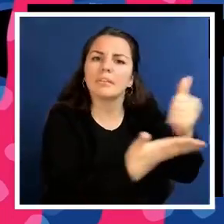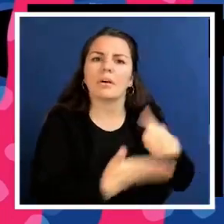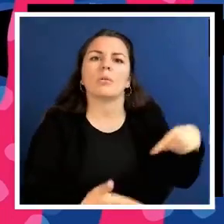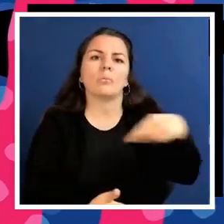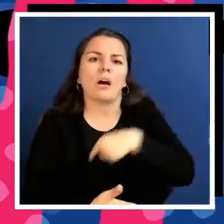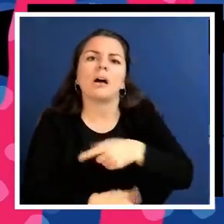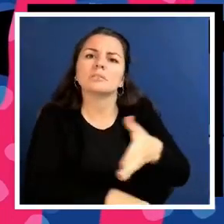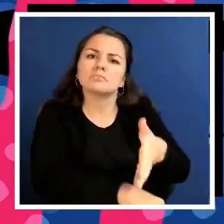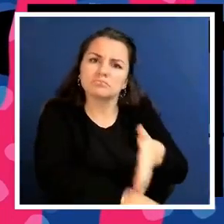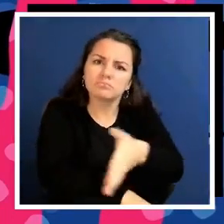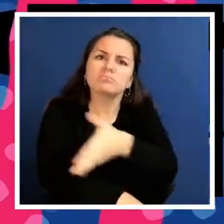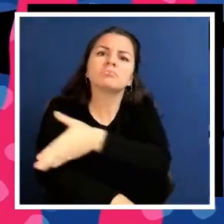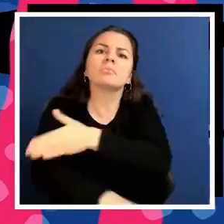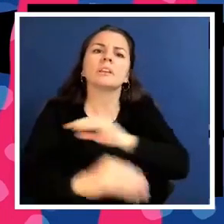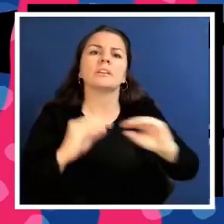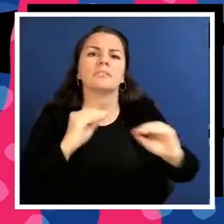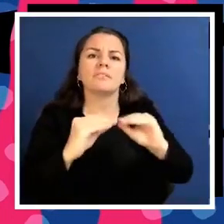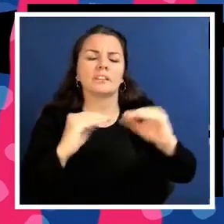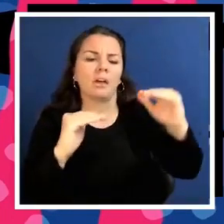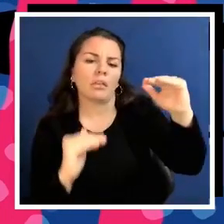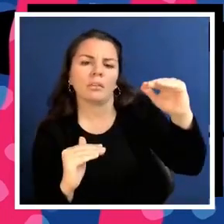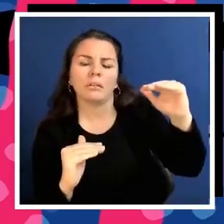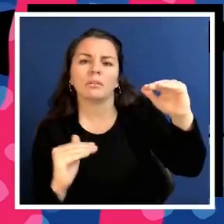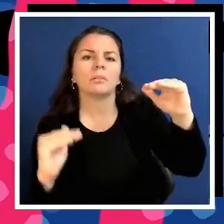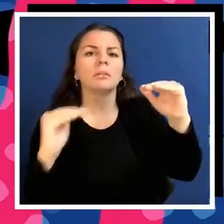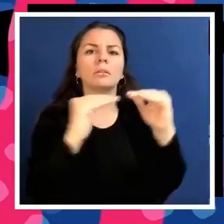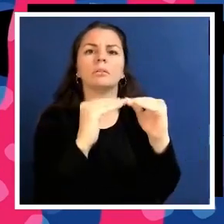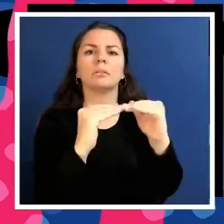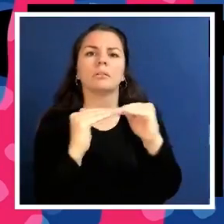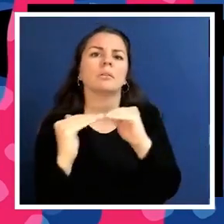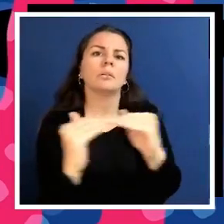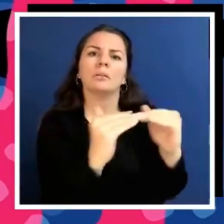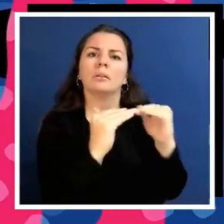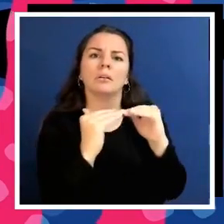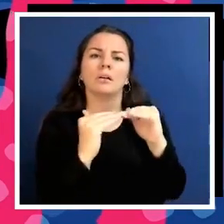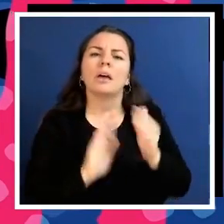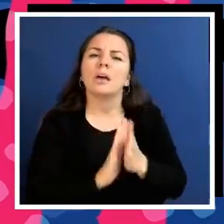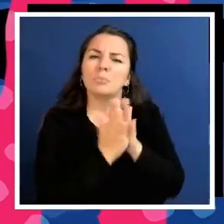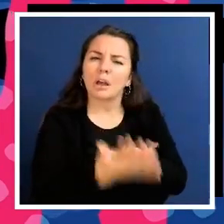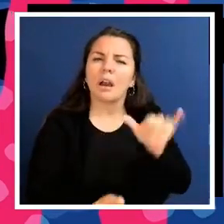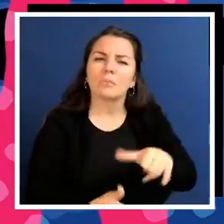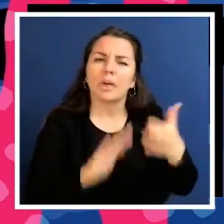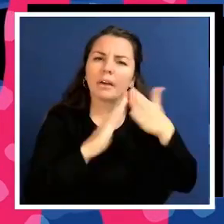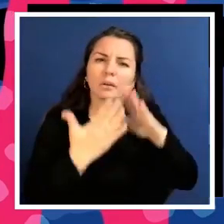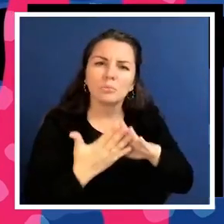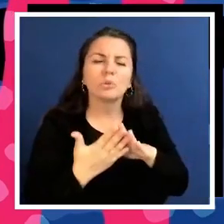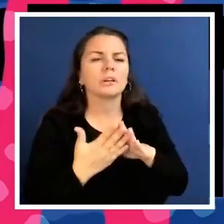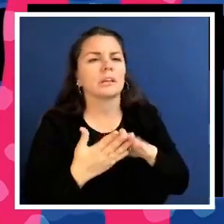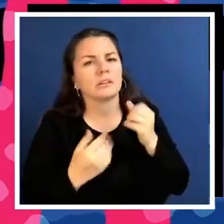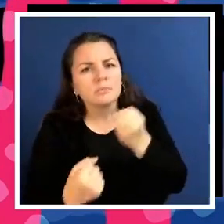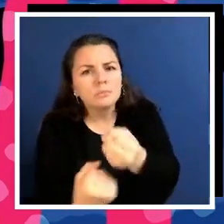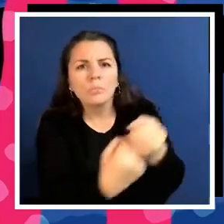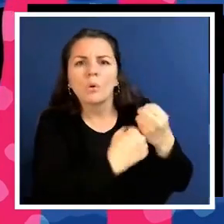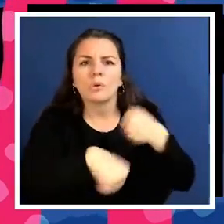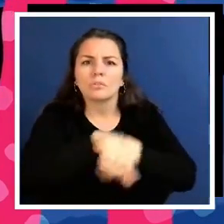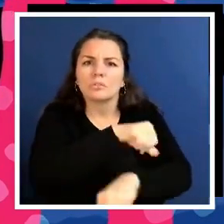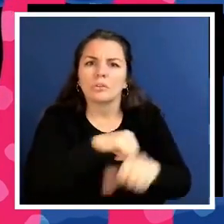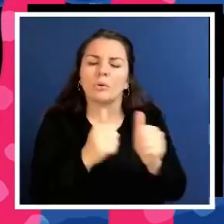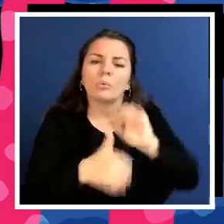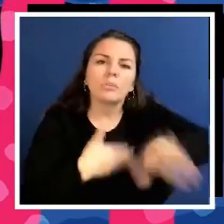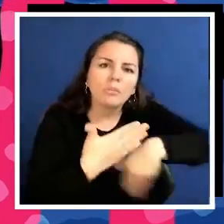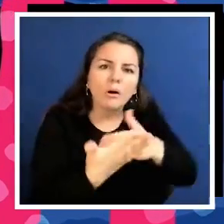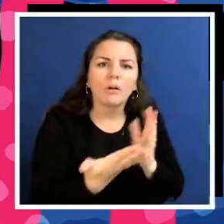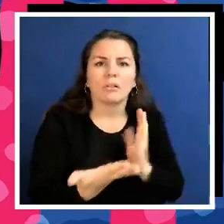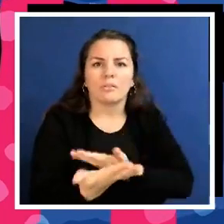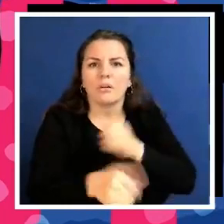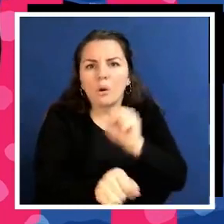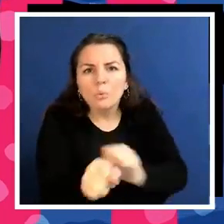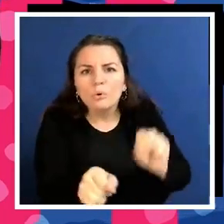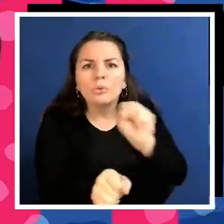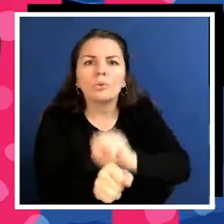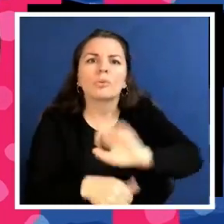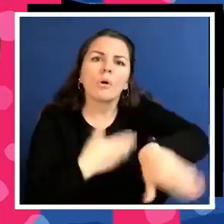HELP US TO BE REPAIRERS OF THE